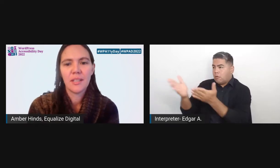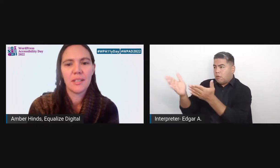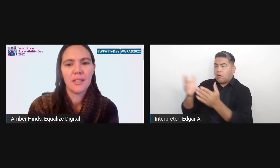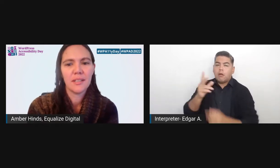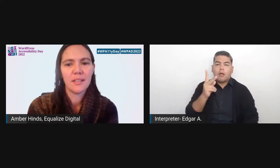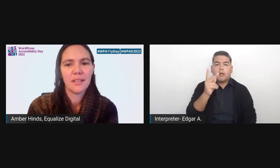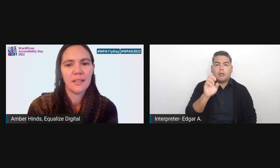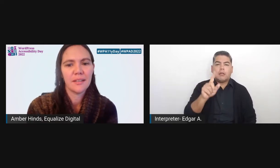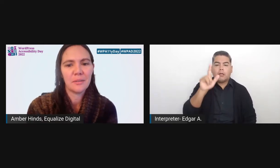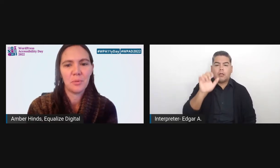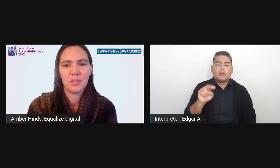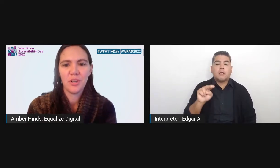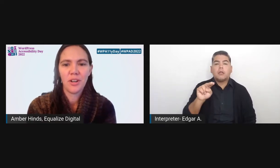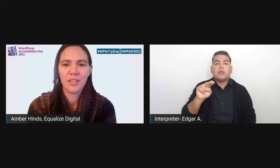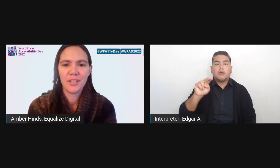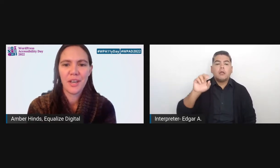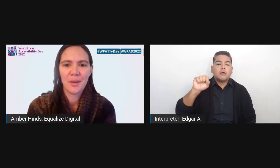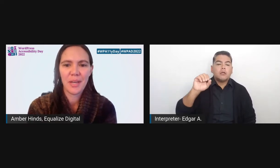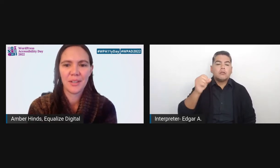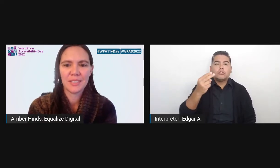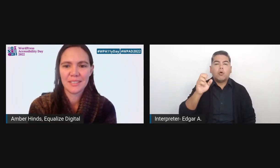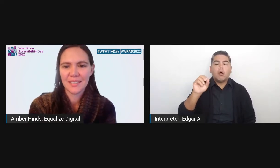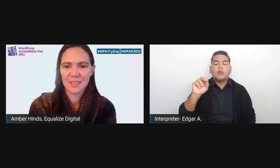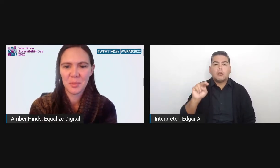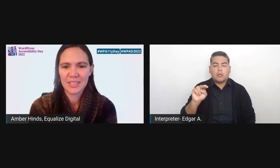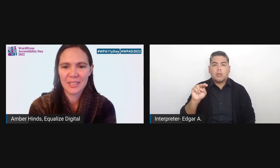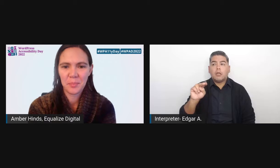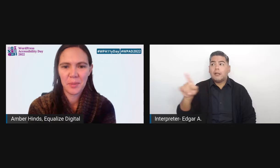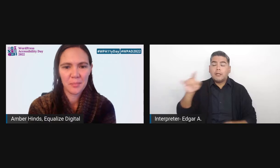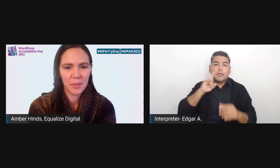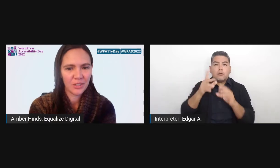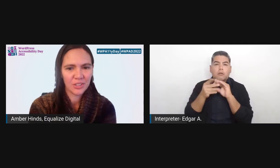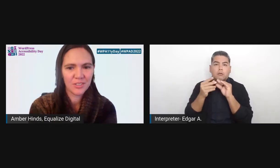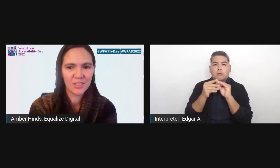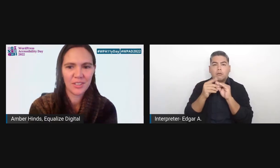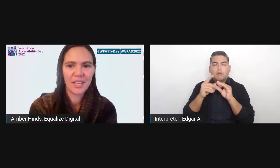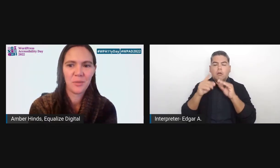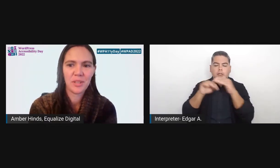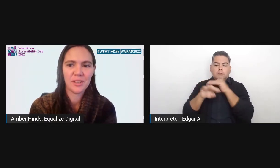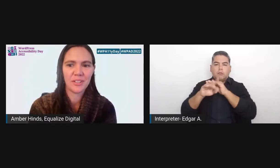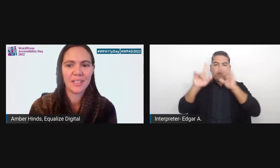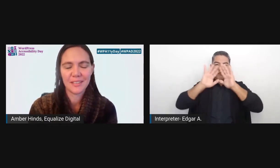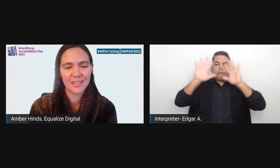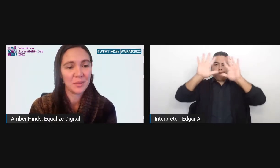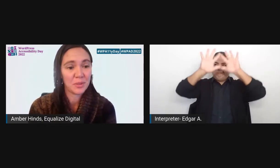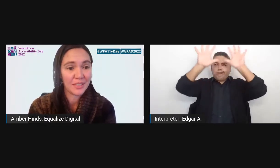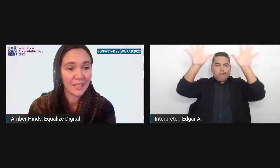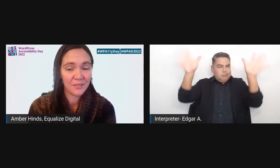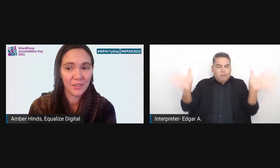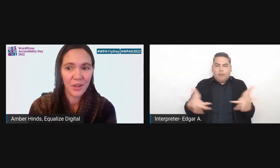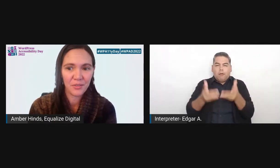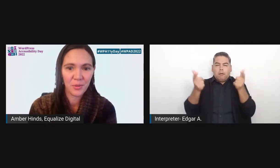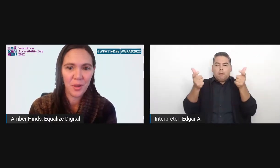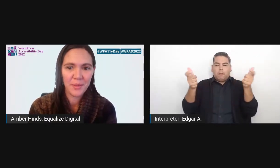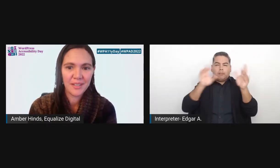He will be talking about Accessibility: The Big Picture, starting out with learning accessibility can be overwhelming,